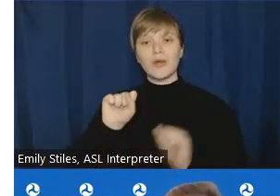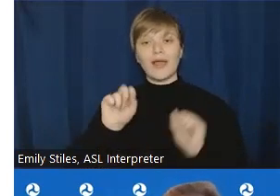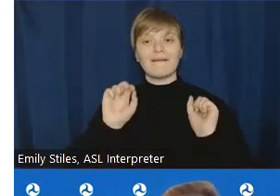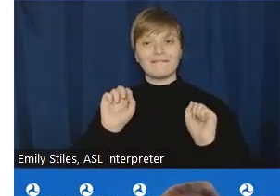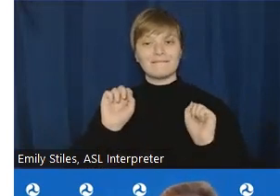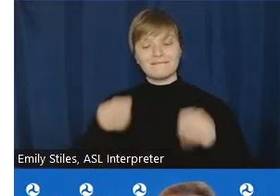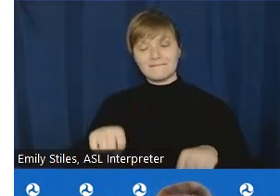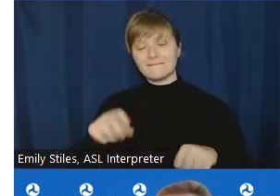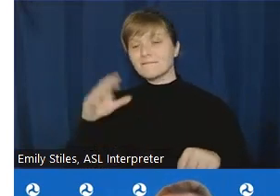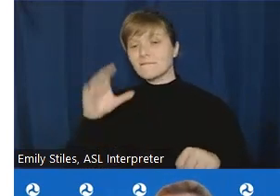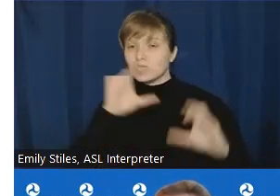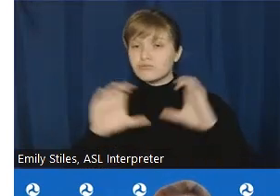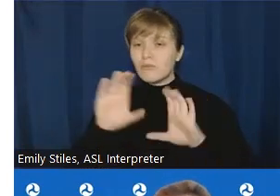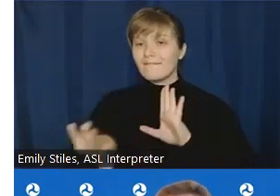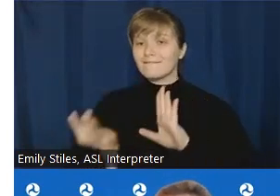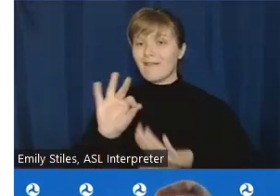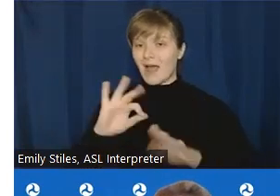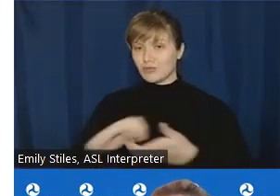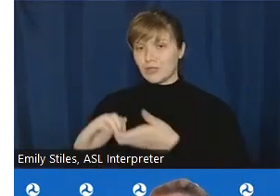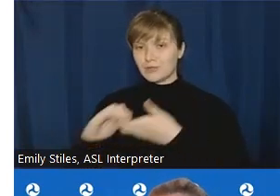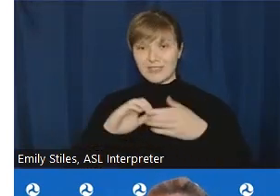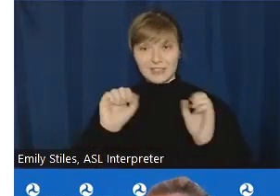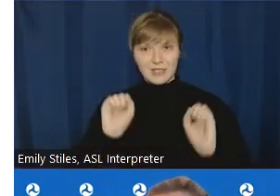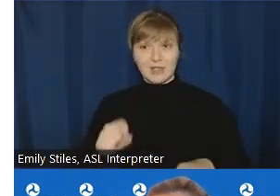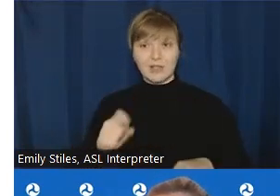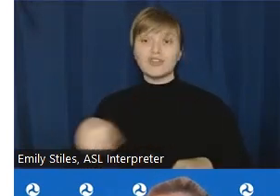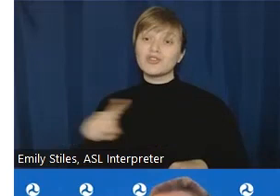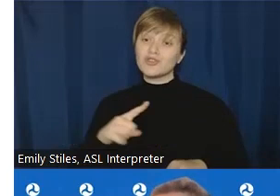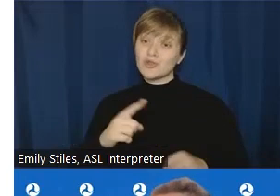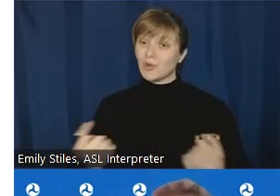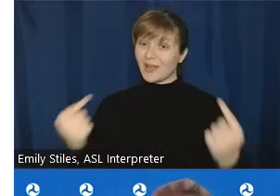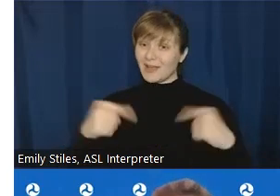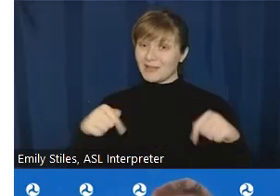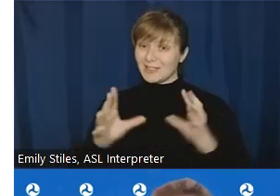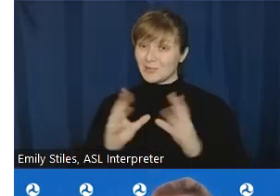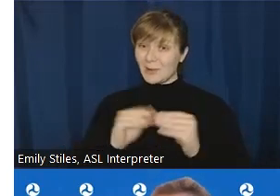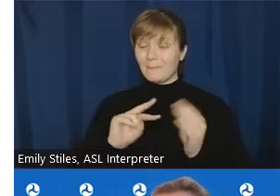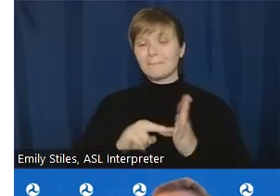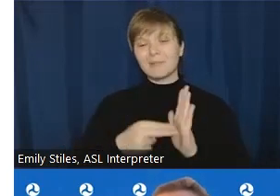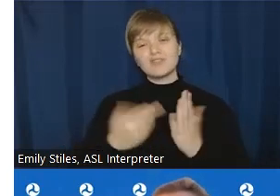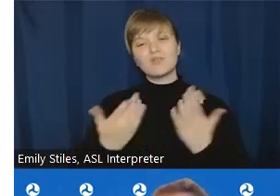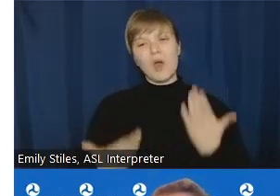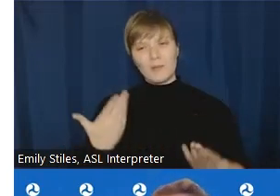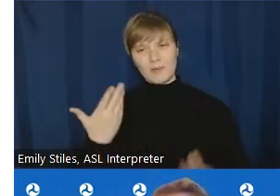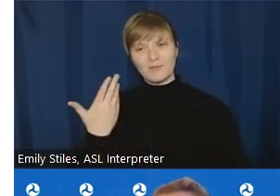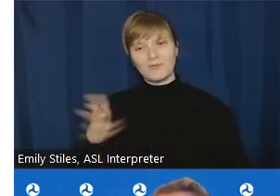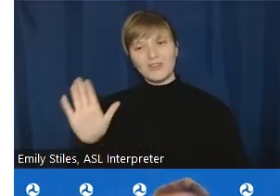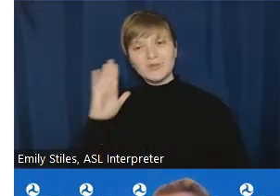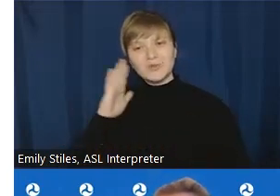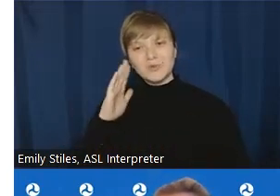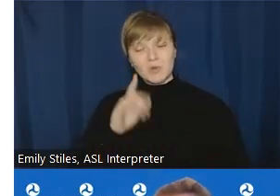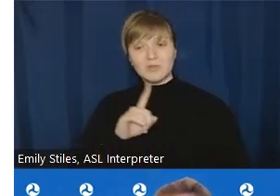You came today, so you probably already know how important transportation is to everyday life and how it allows people to get to essential services.